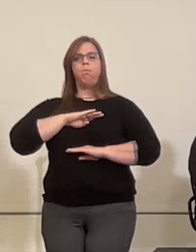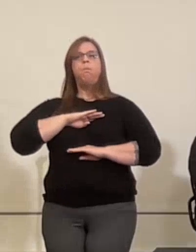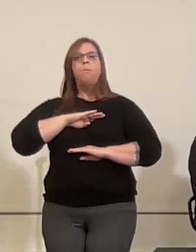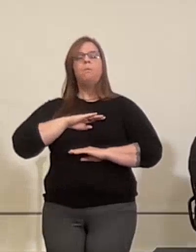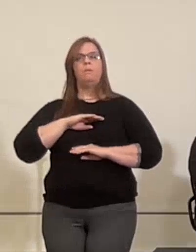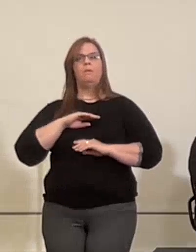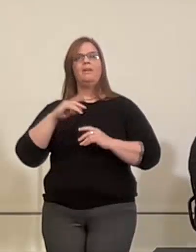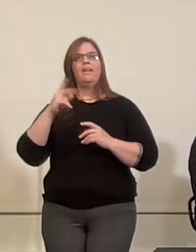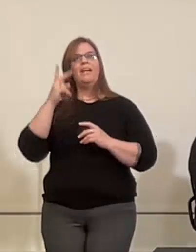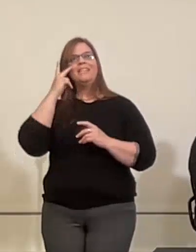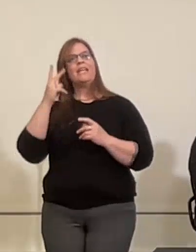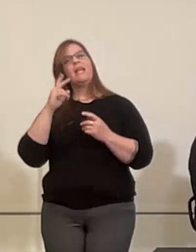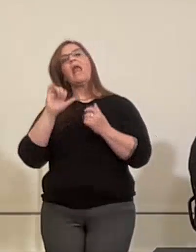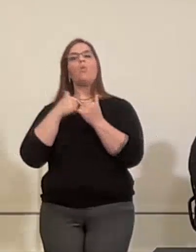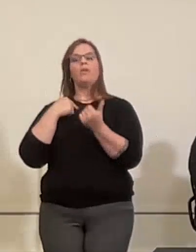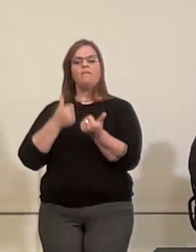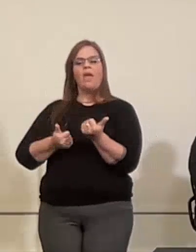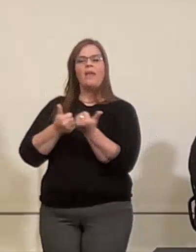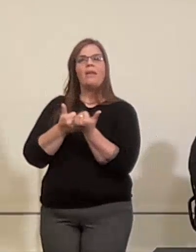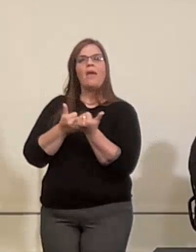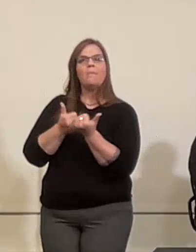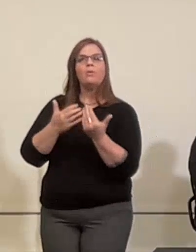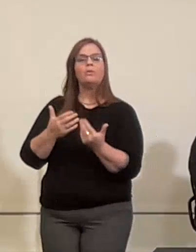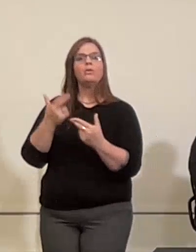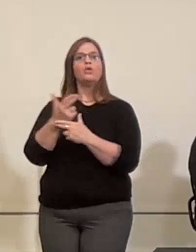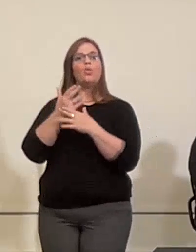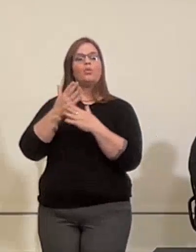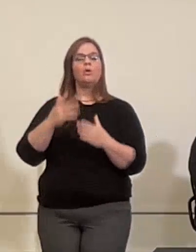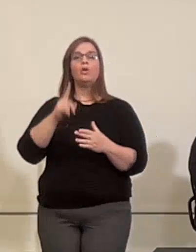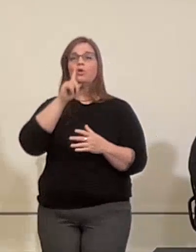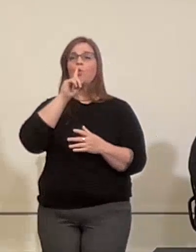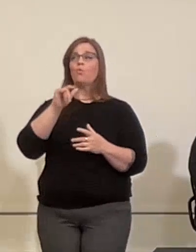enabled our users really recharges us to take another